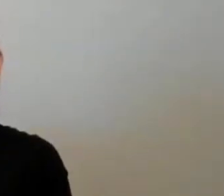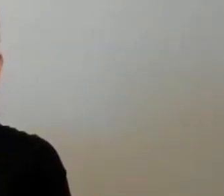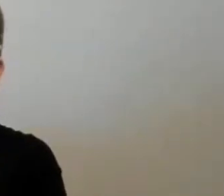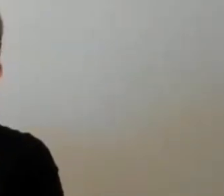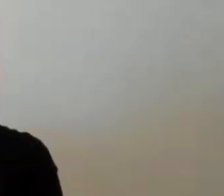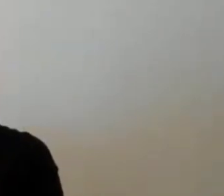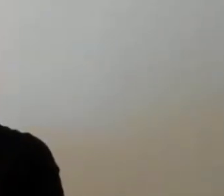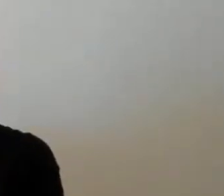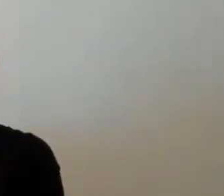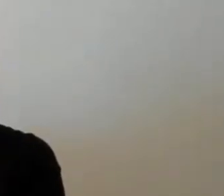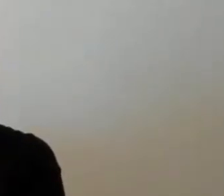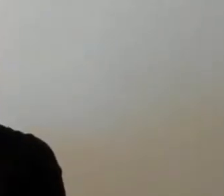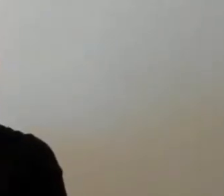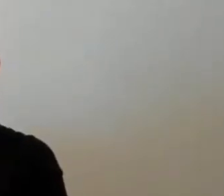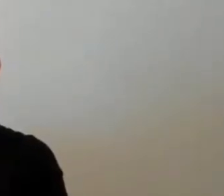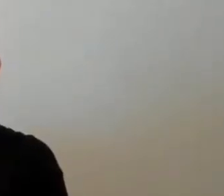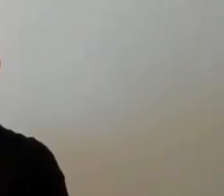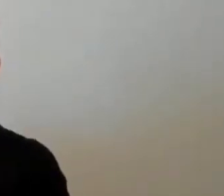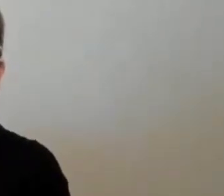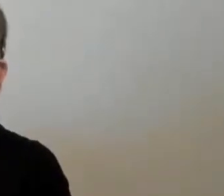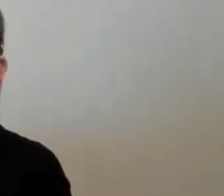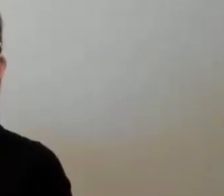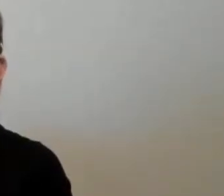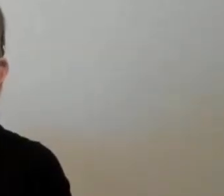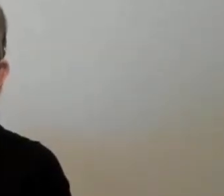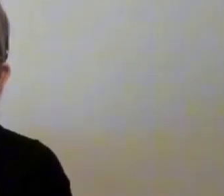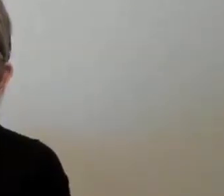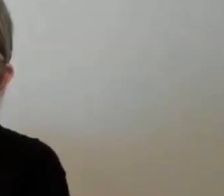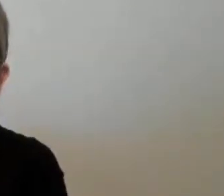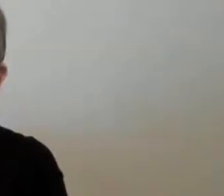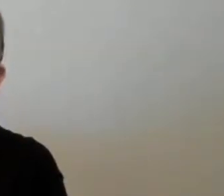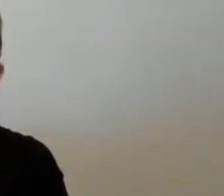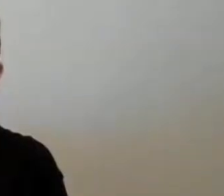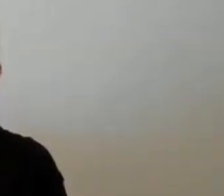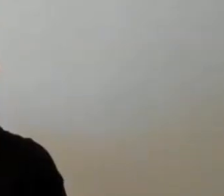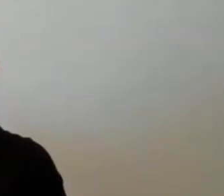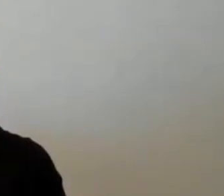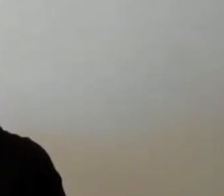Designing Accessible User Experiences published by Rosenfield Media.